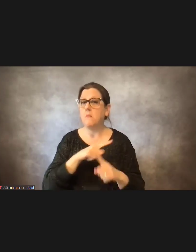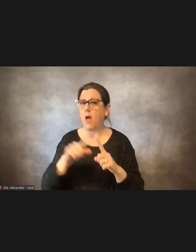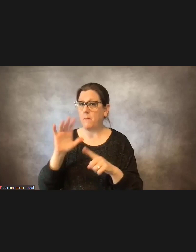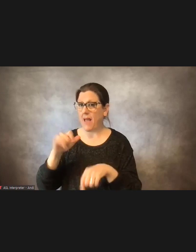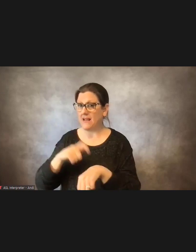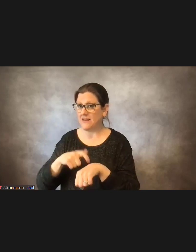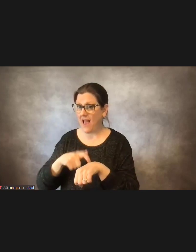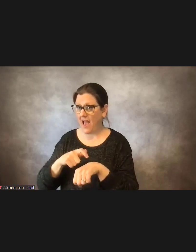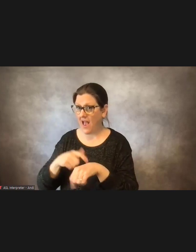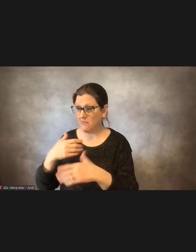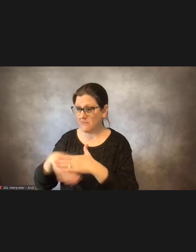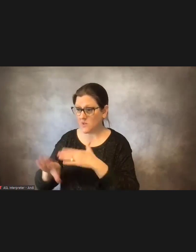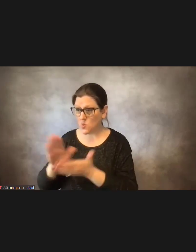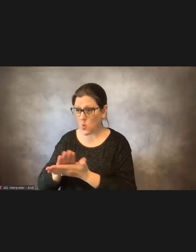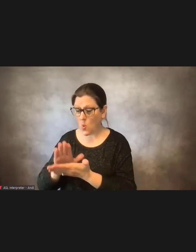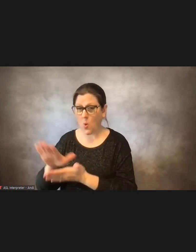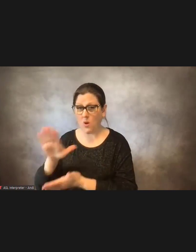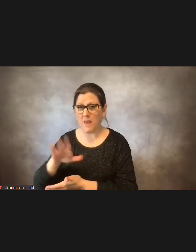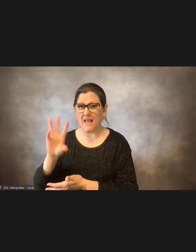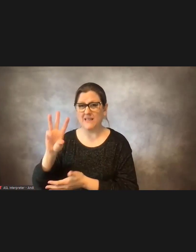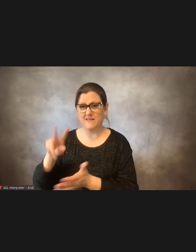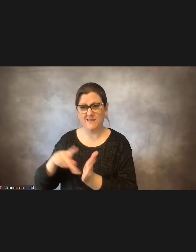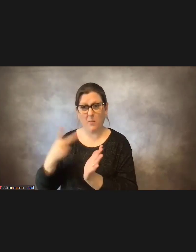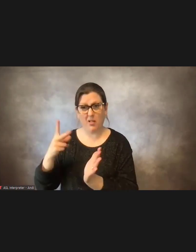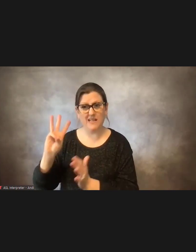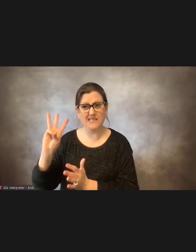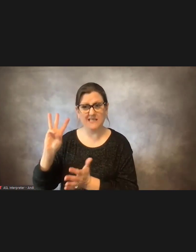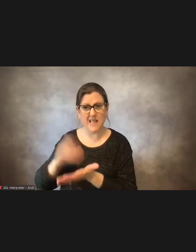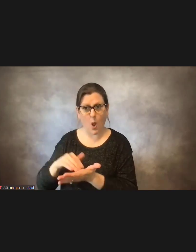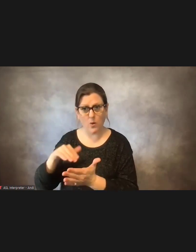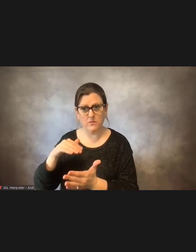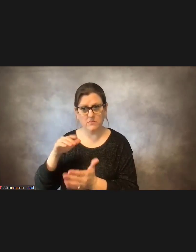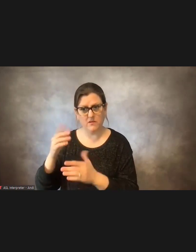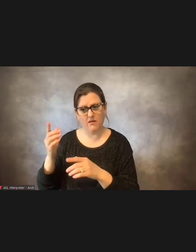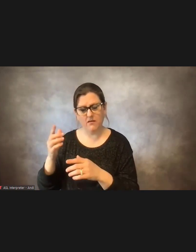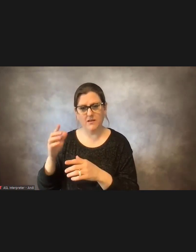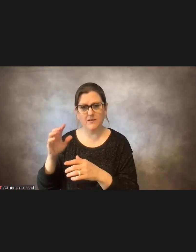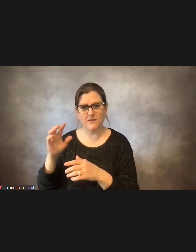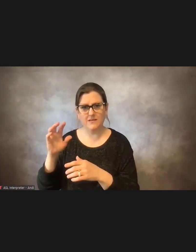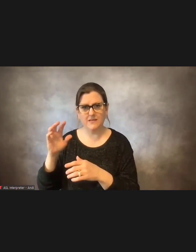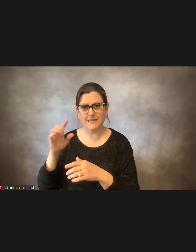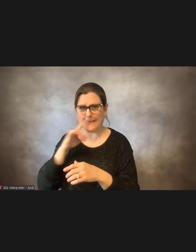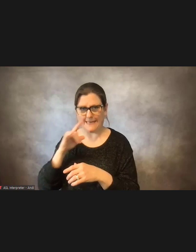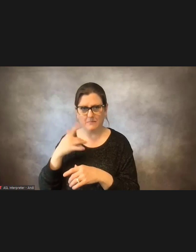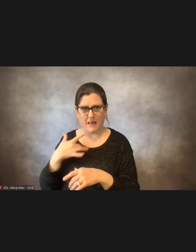enter school.>>: And hearing loss can occur, um, anytime as the